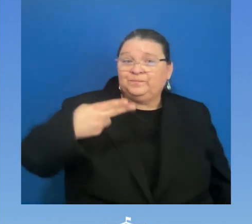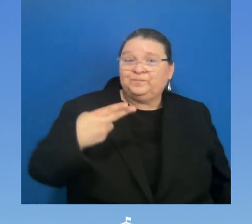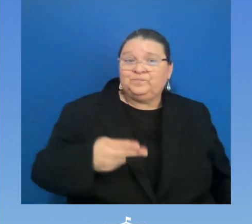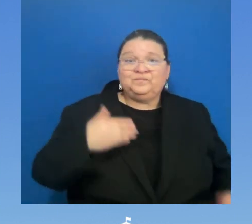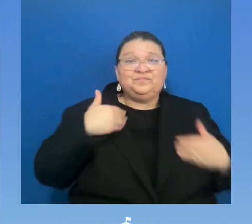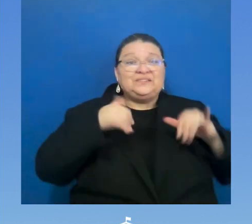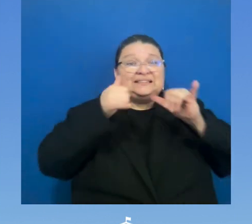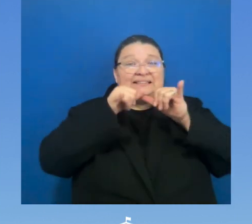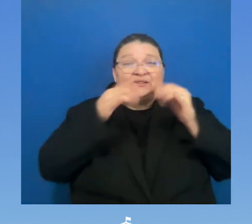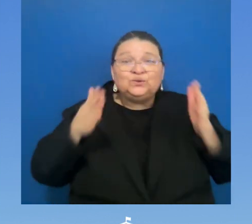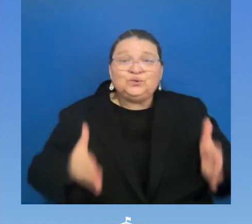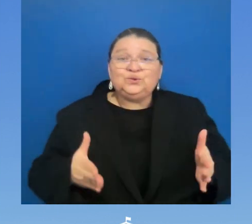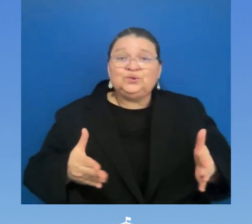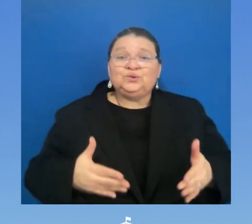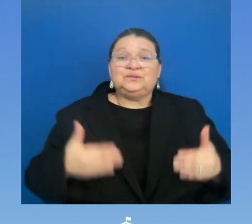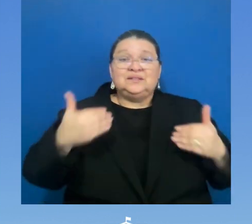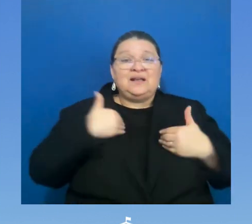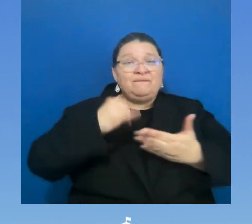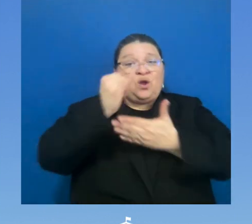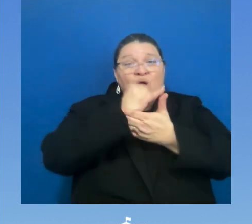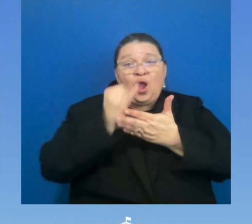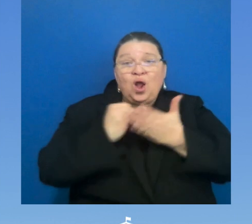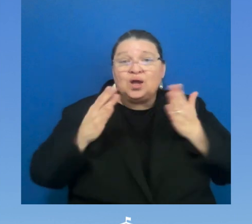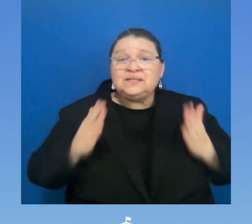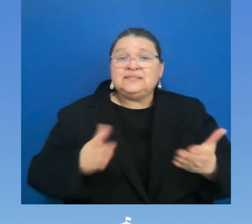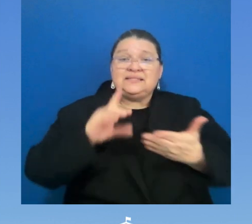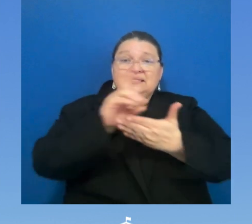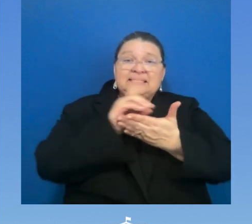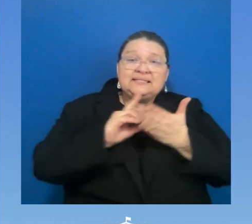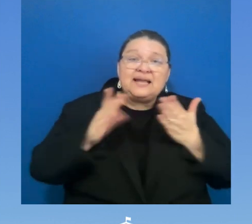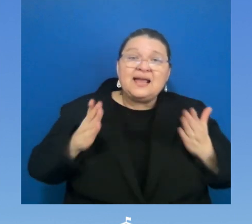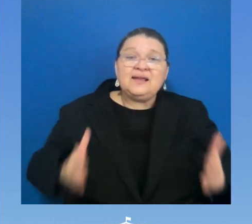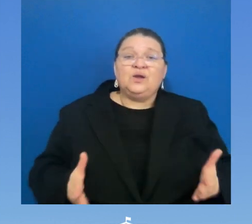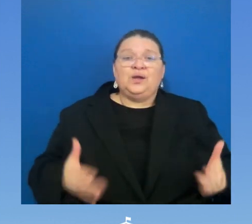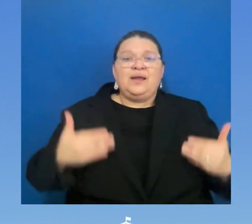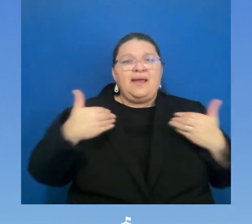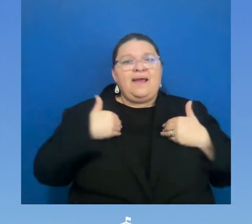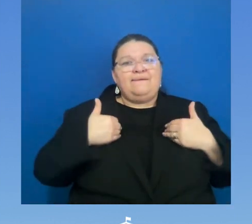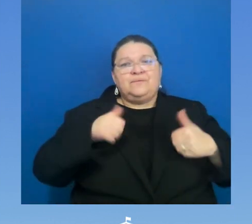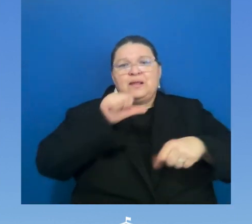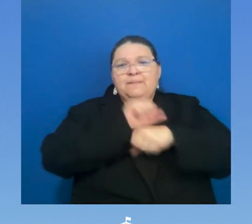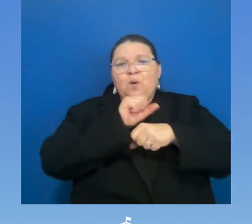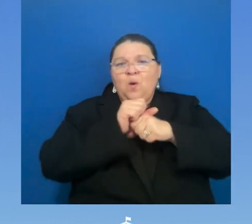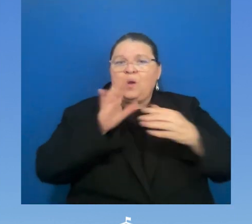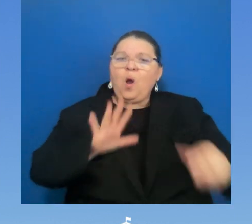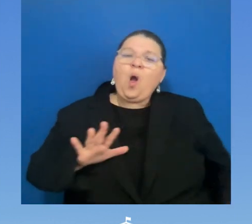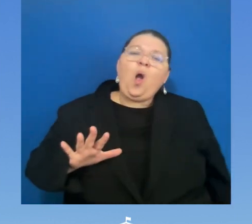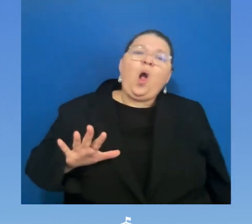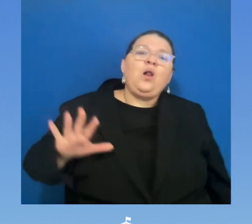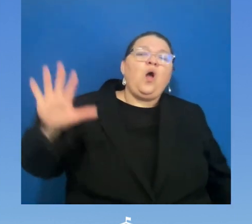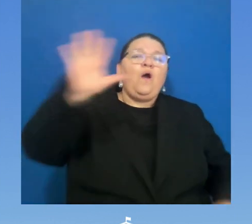We have global employees across the world in many countries and. And what I will tell you, they all say,